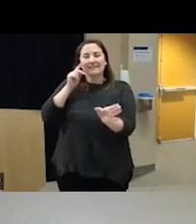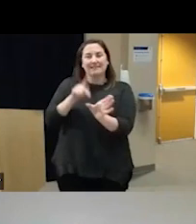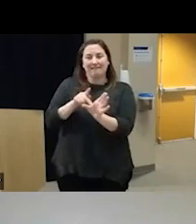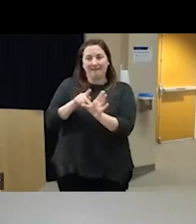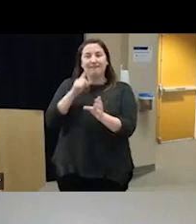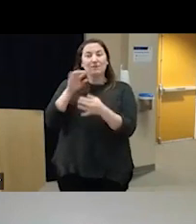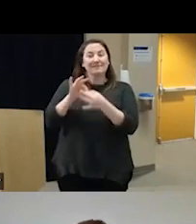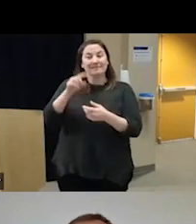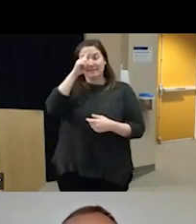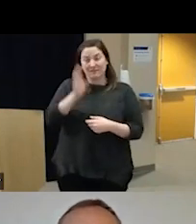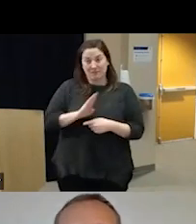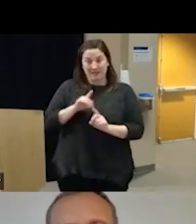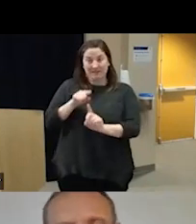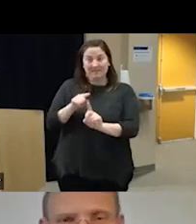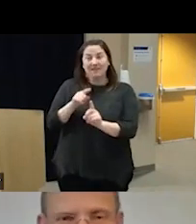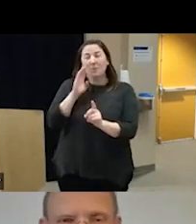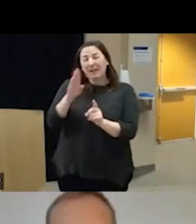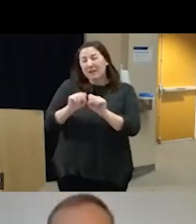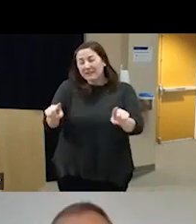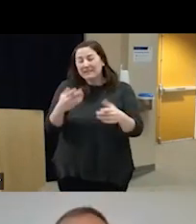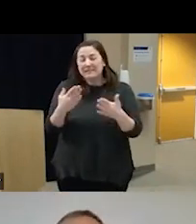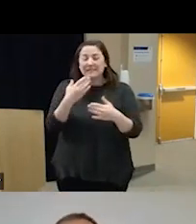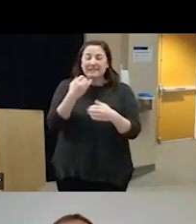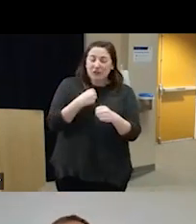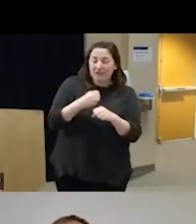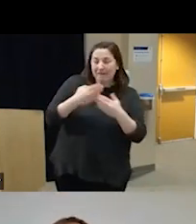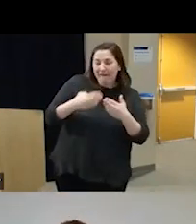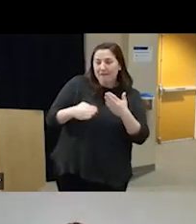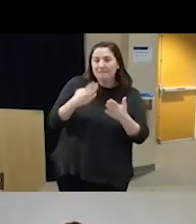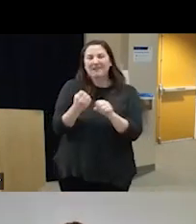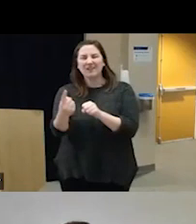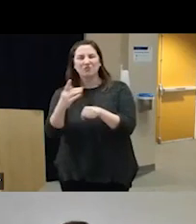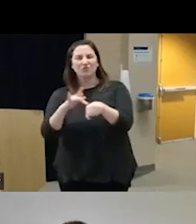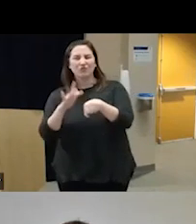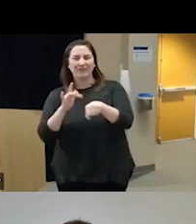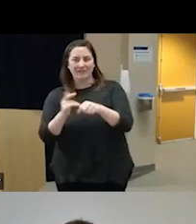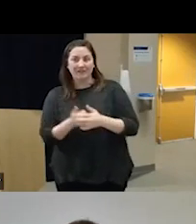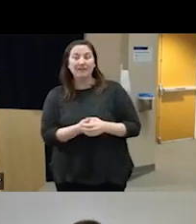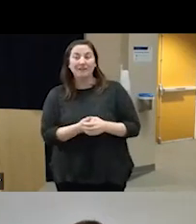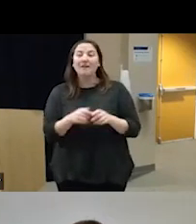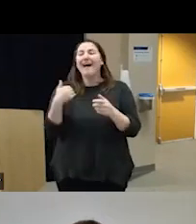late this year or first half next year. It has Other Side Effects Pro